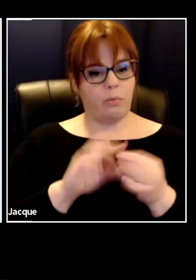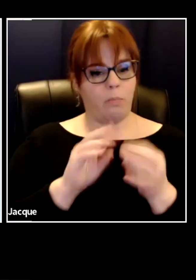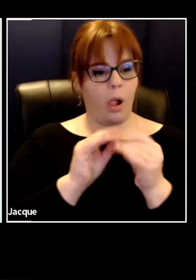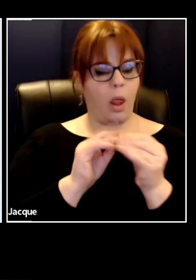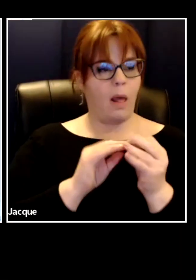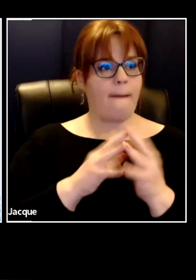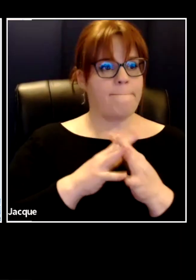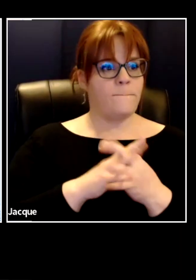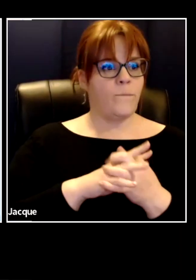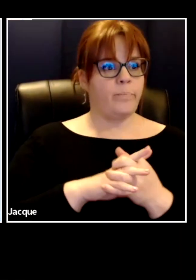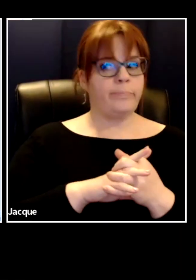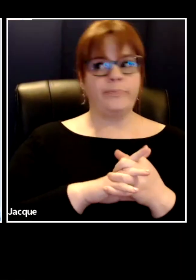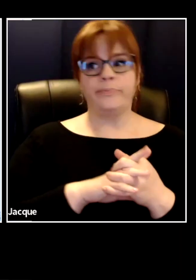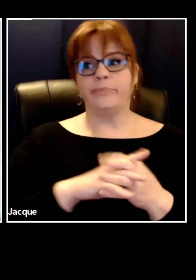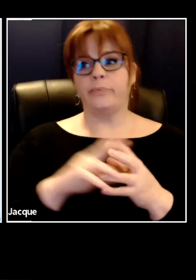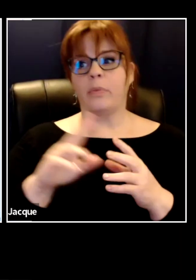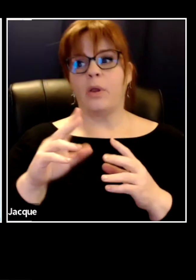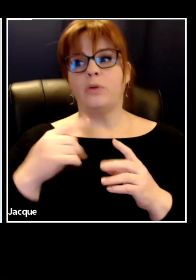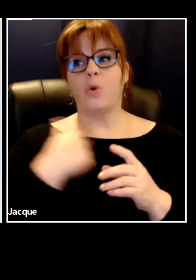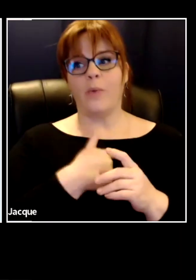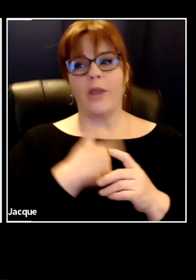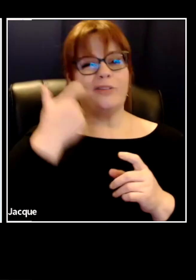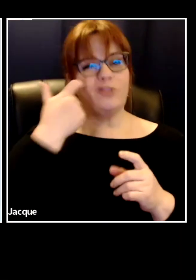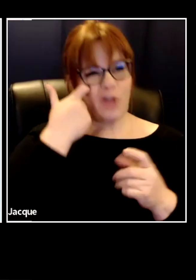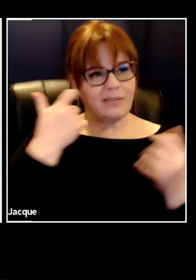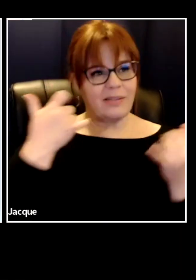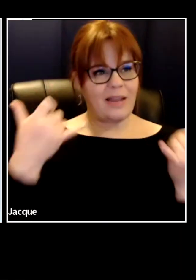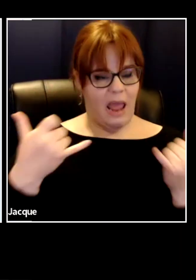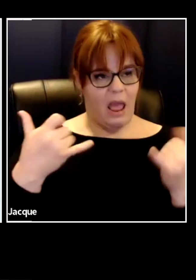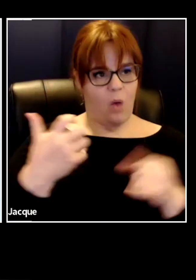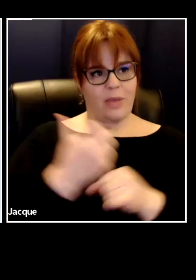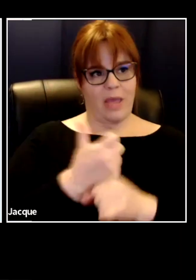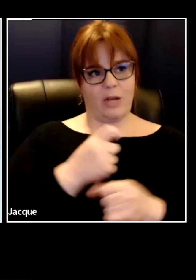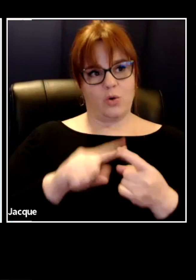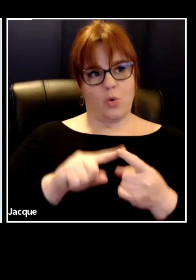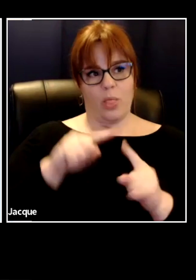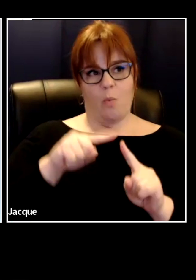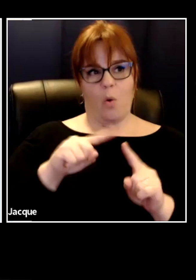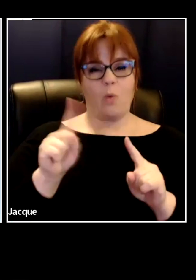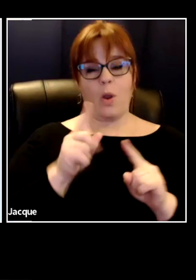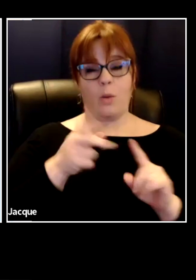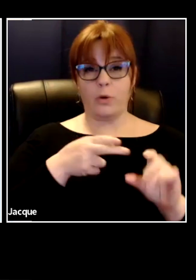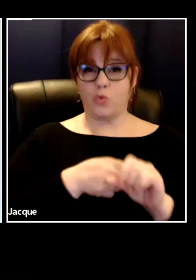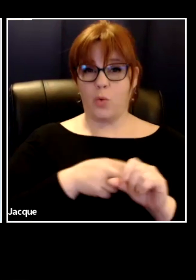So, so we're just now getting to the point where we're joining the road network with the sidewalks,